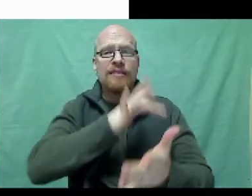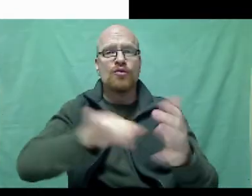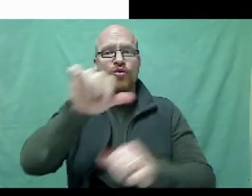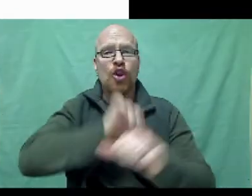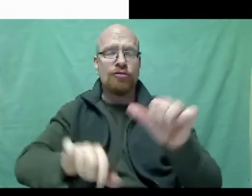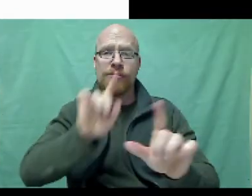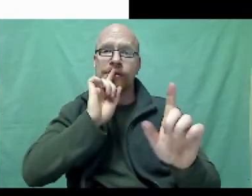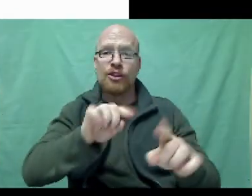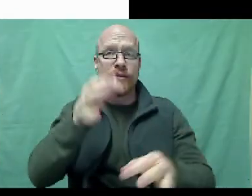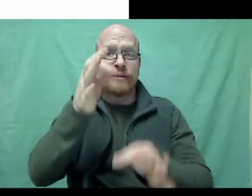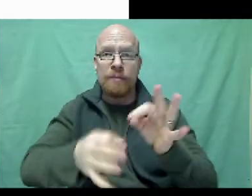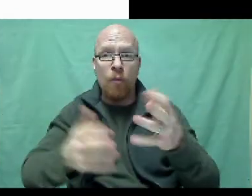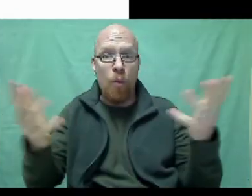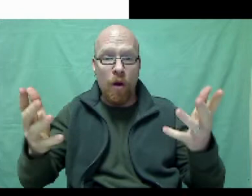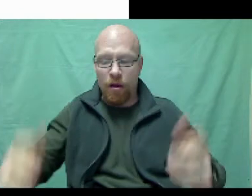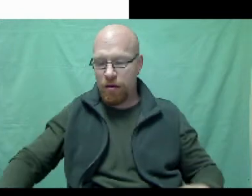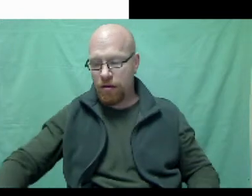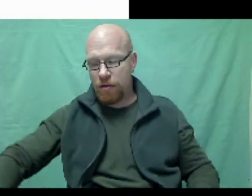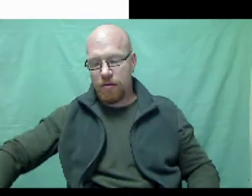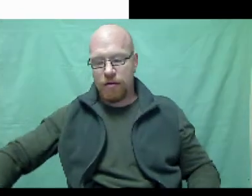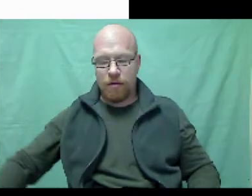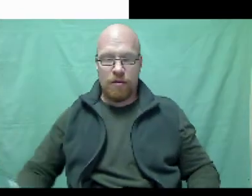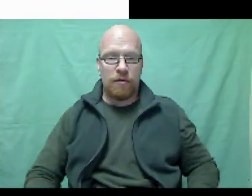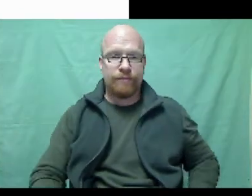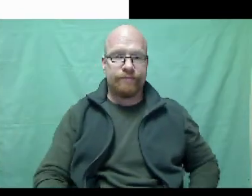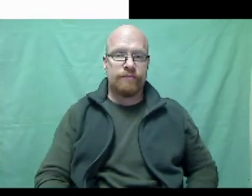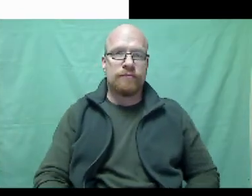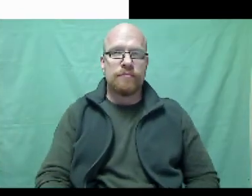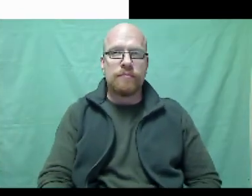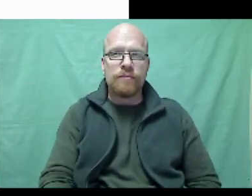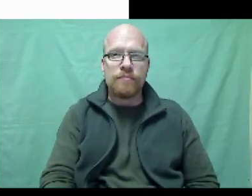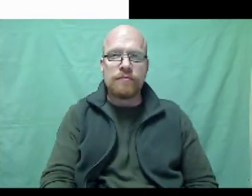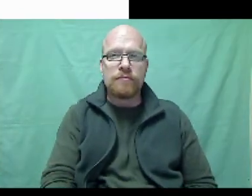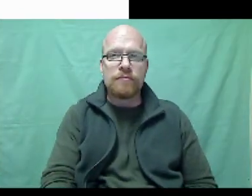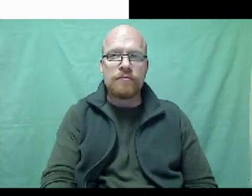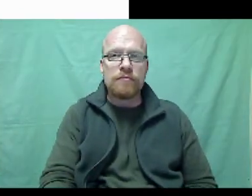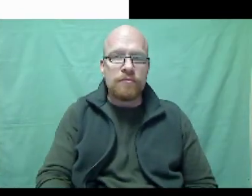and we simply answer with the inside there.